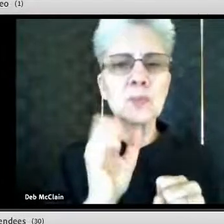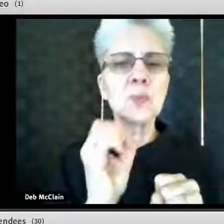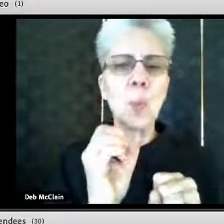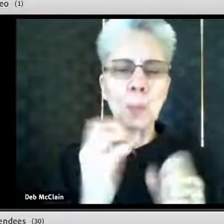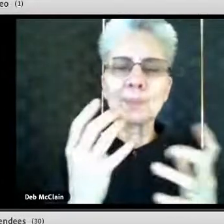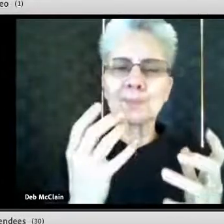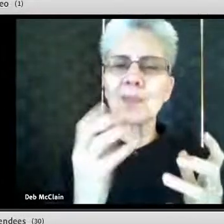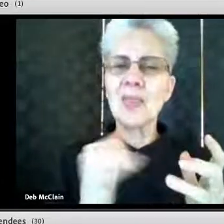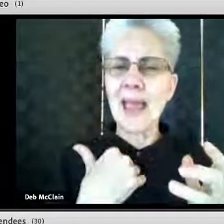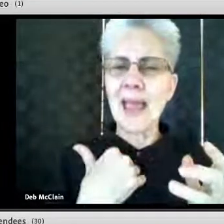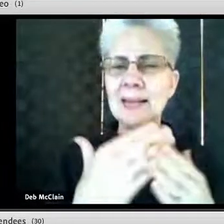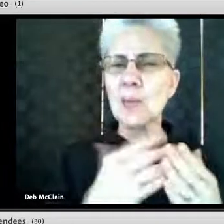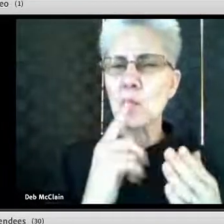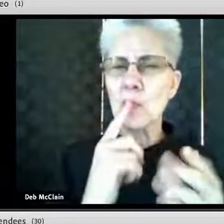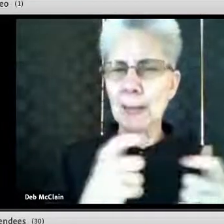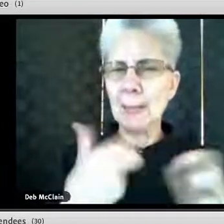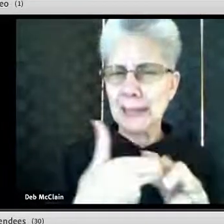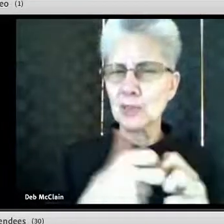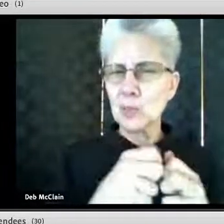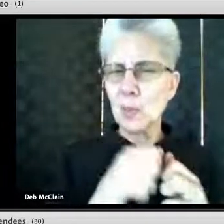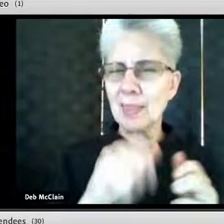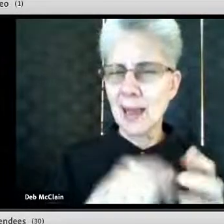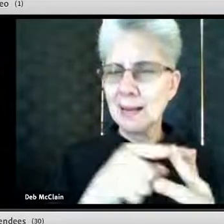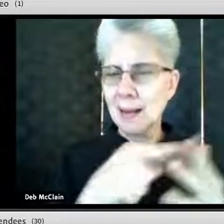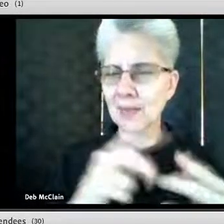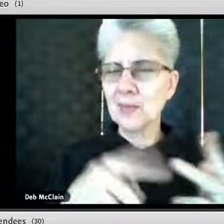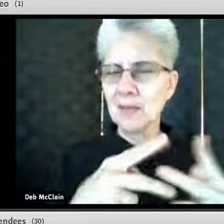So they have some really big issues with that stuff.